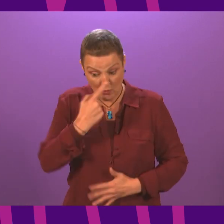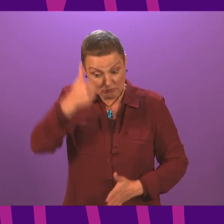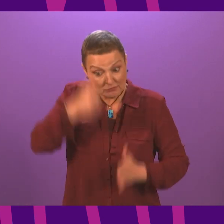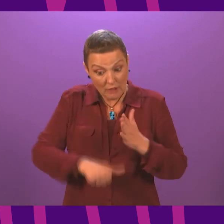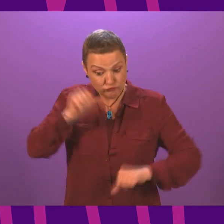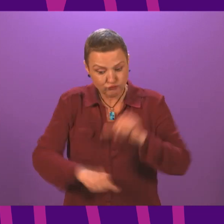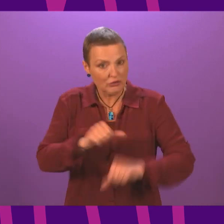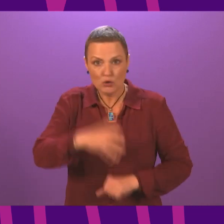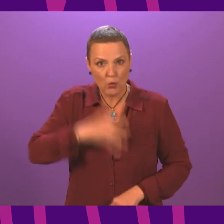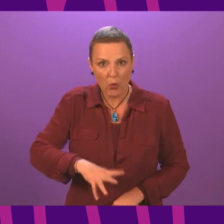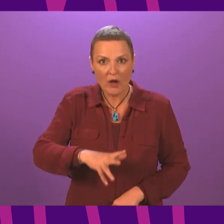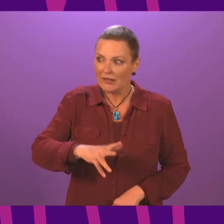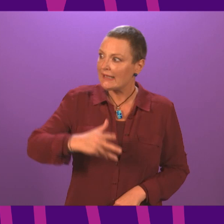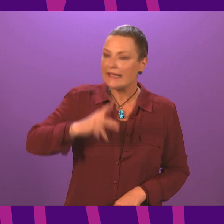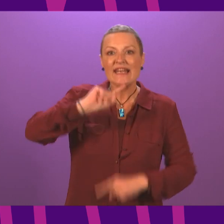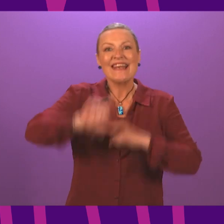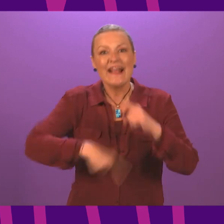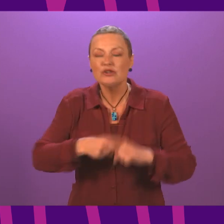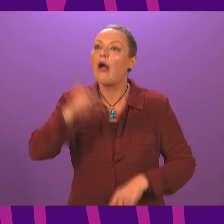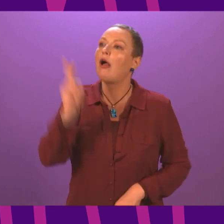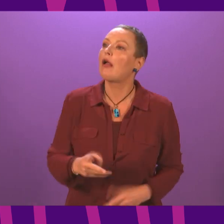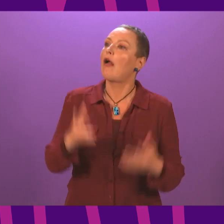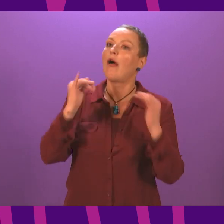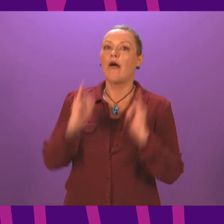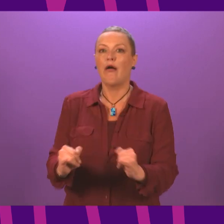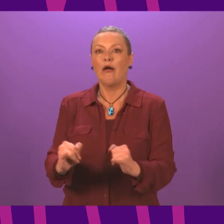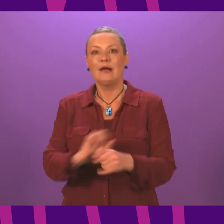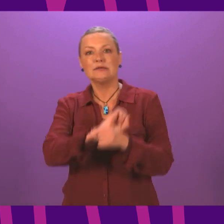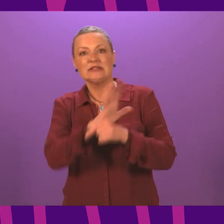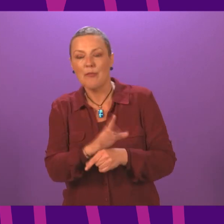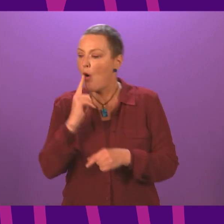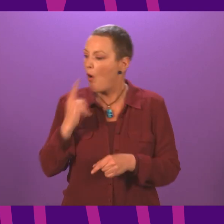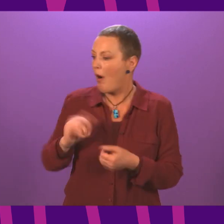next year, will not be impacted further by Covid-19 or, indeed, by partners such as the DWP?